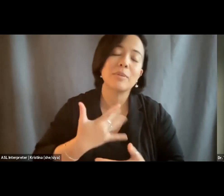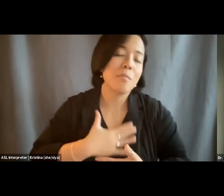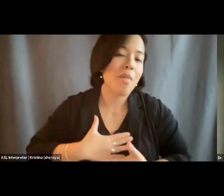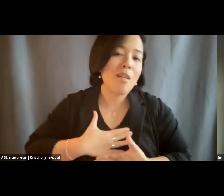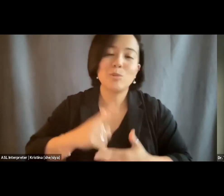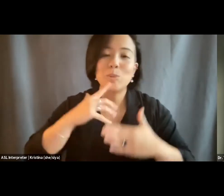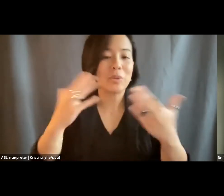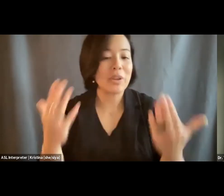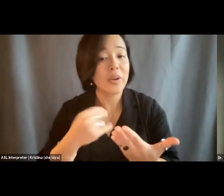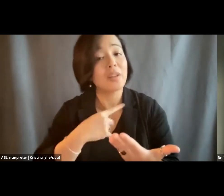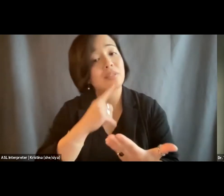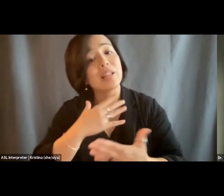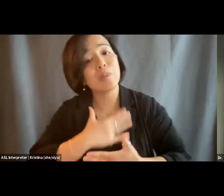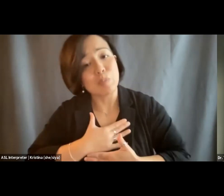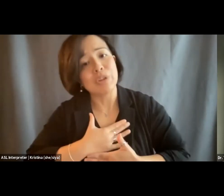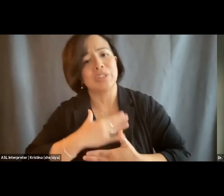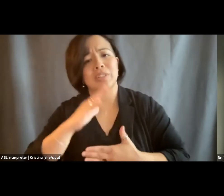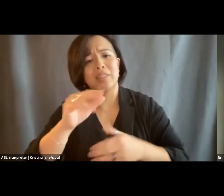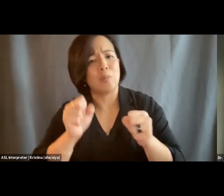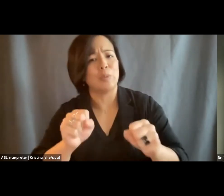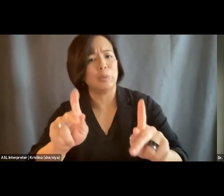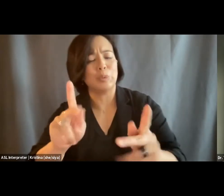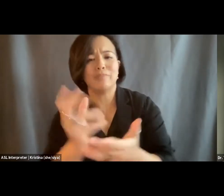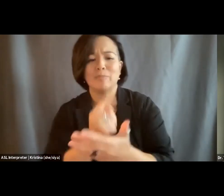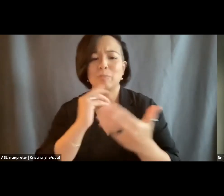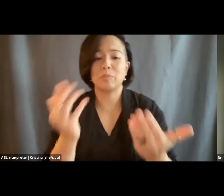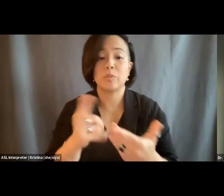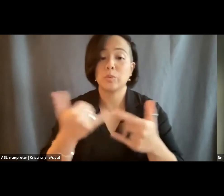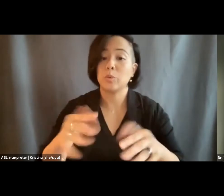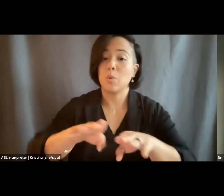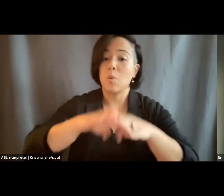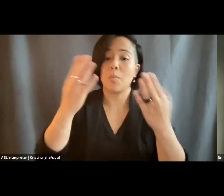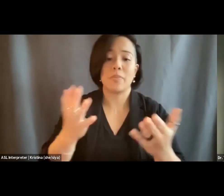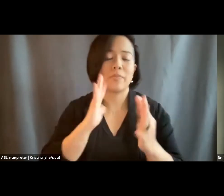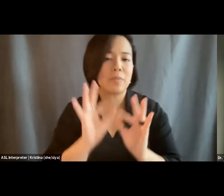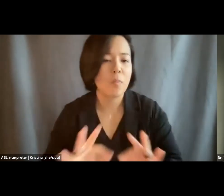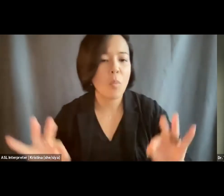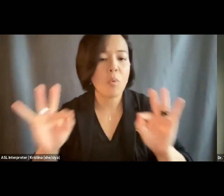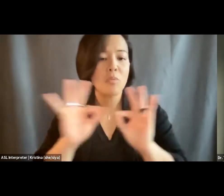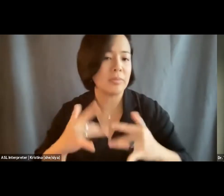and I really appreciate the opportunity to open this important event, which as Feyi said, is the first of what's going to be a series of events on gender, equality, and social inclusion, and education organized by